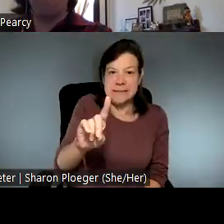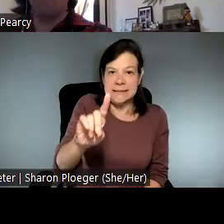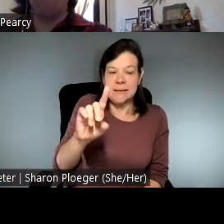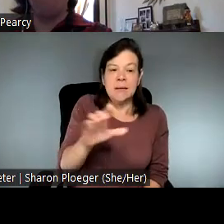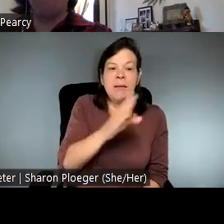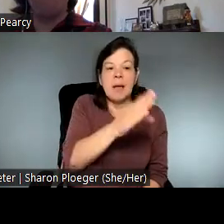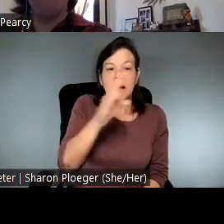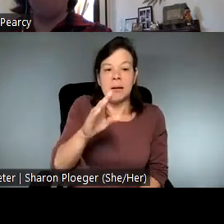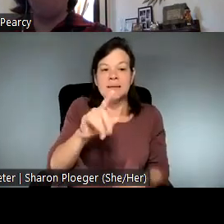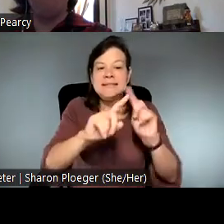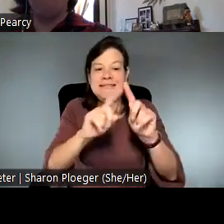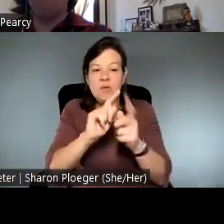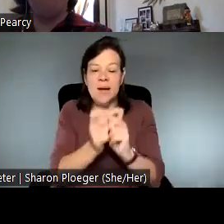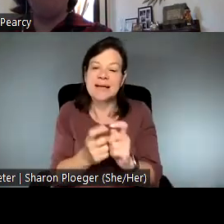This is an option to change the styles